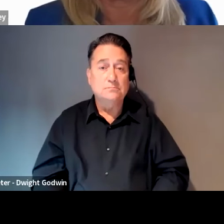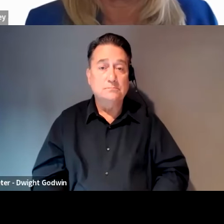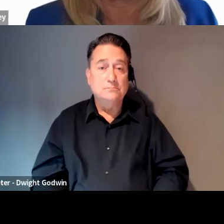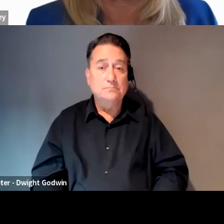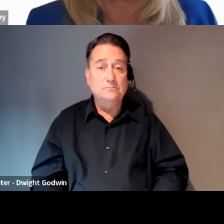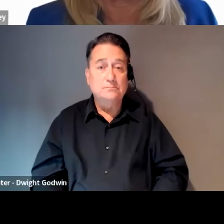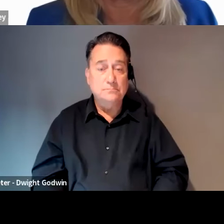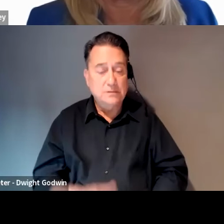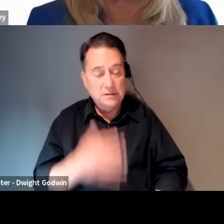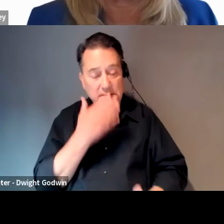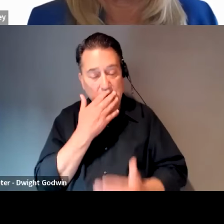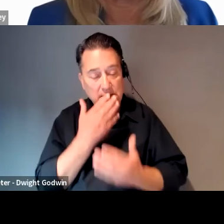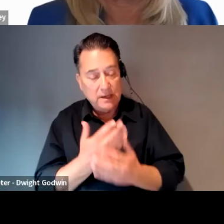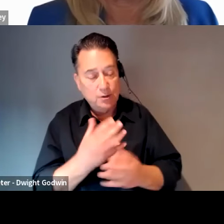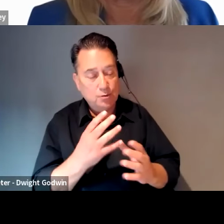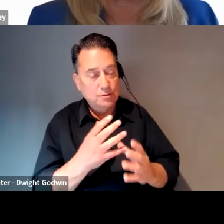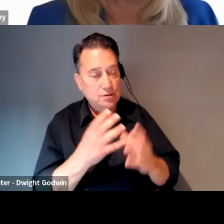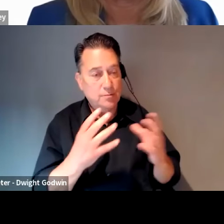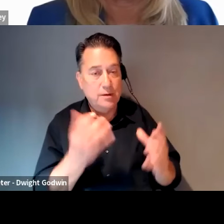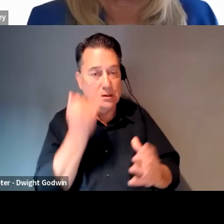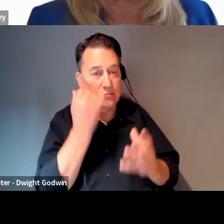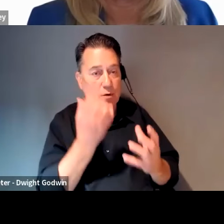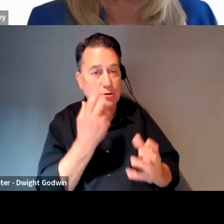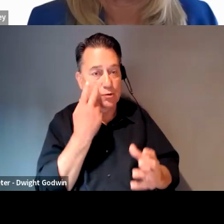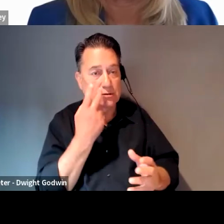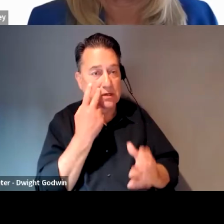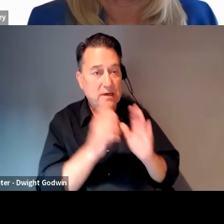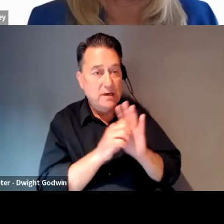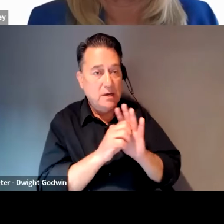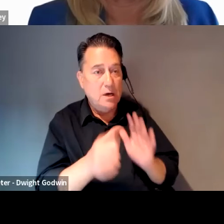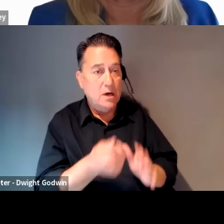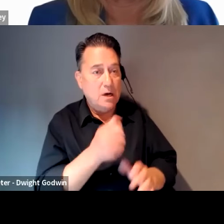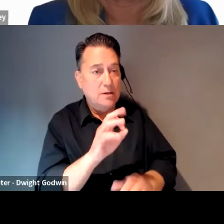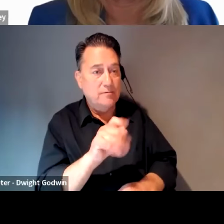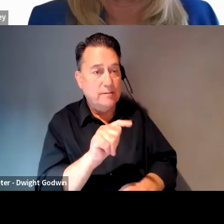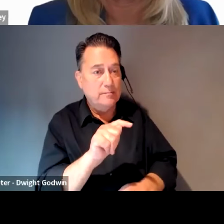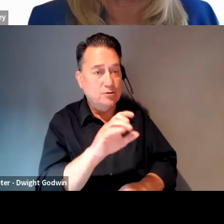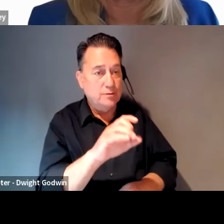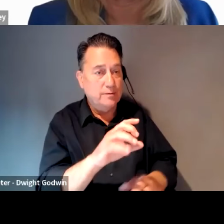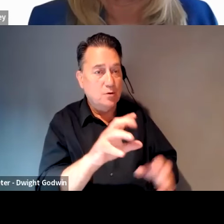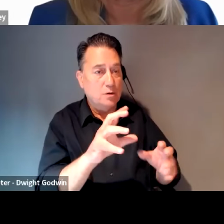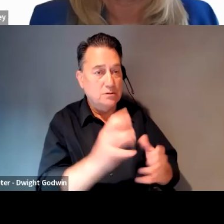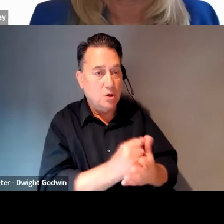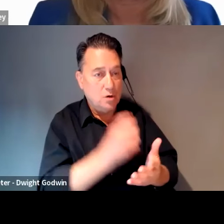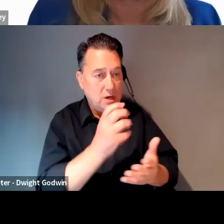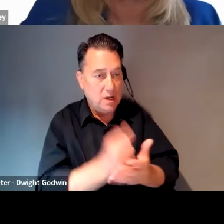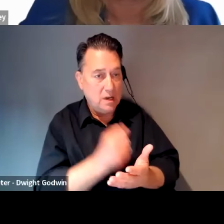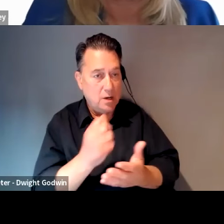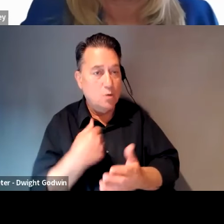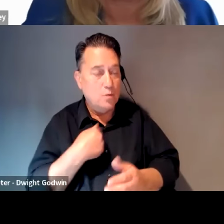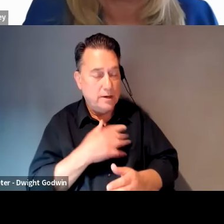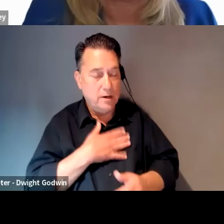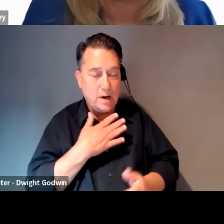Thank you so much, and if you wanna see examples of what other family treatment courts are collecting, we're happy to share that with you.